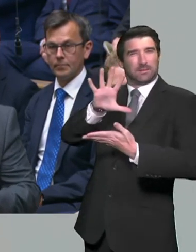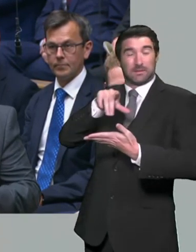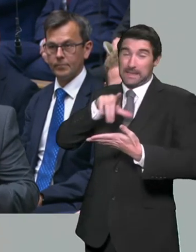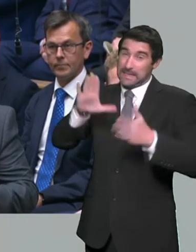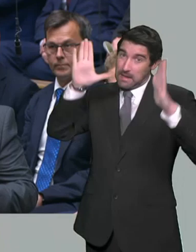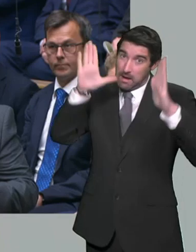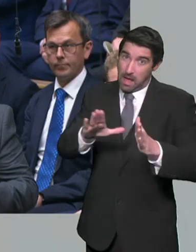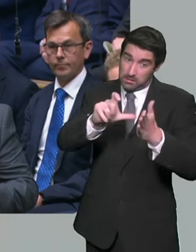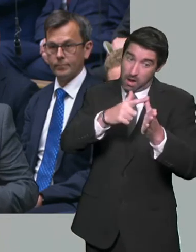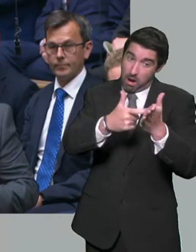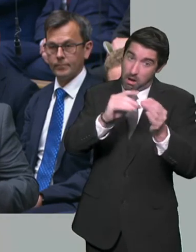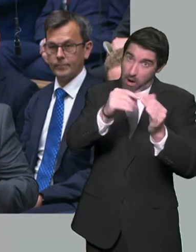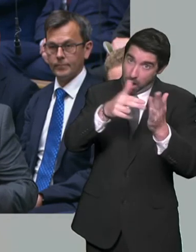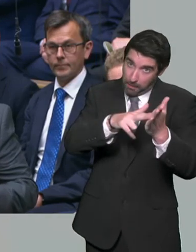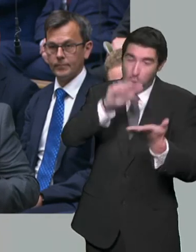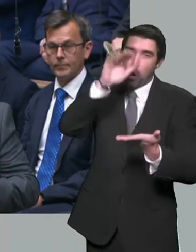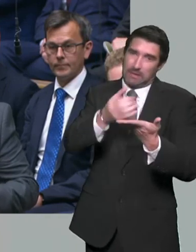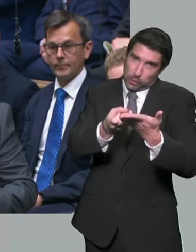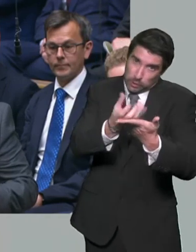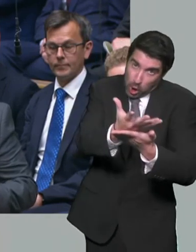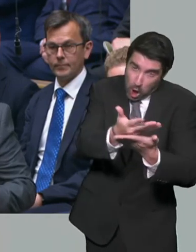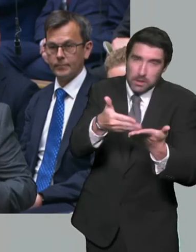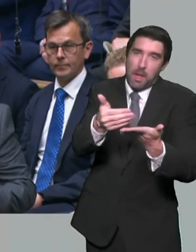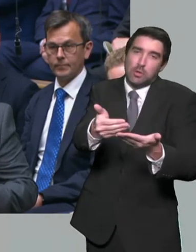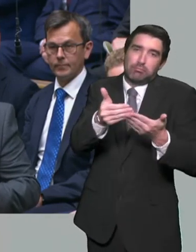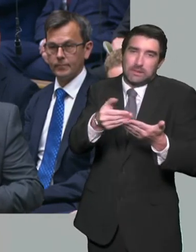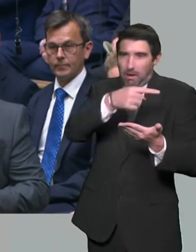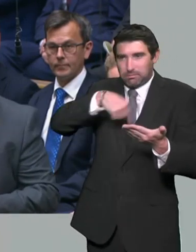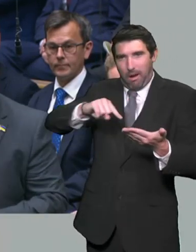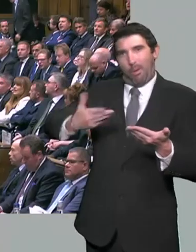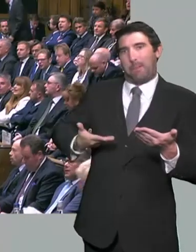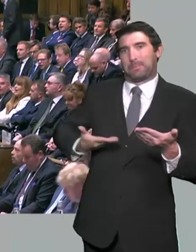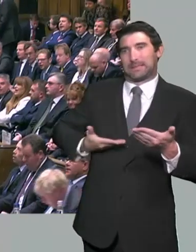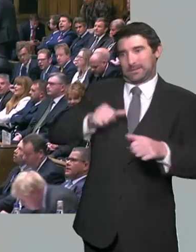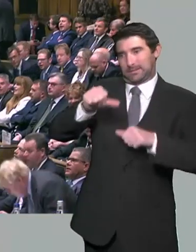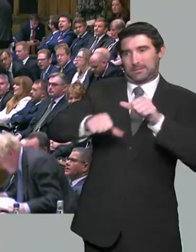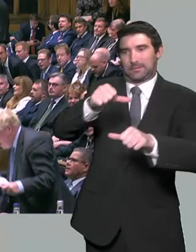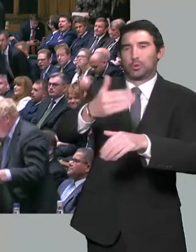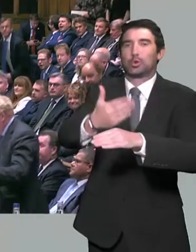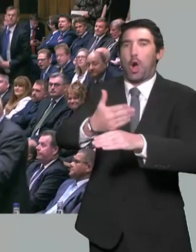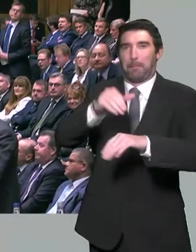costs and protect the region’s manufacturing jobs?